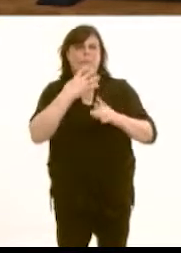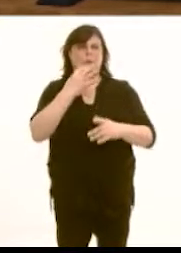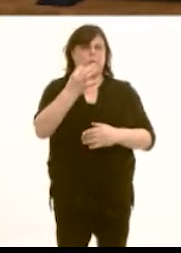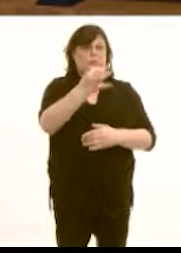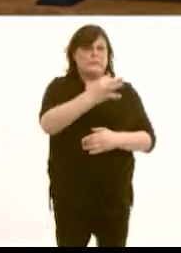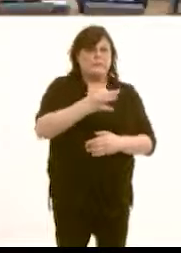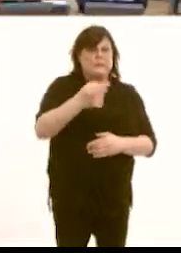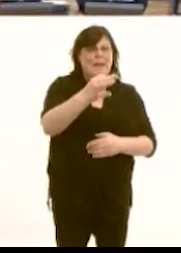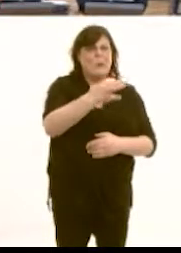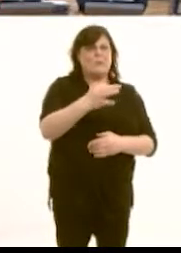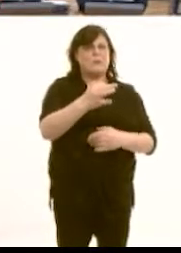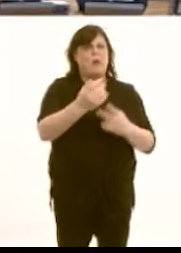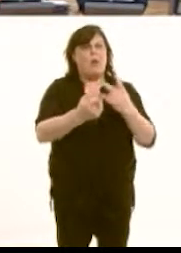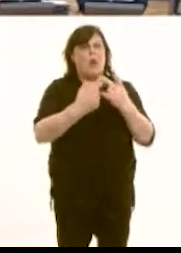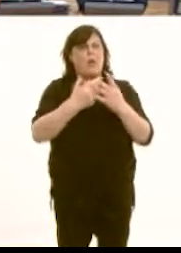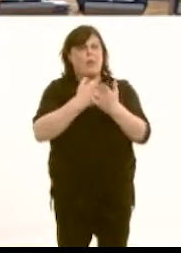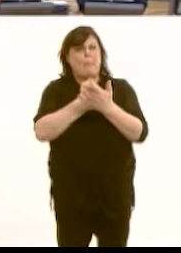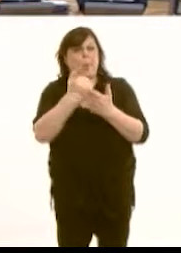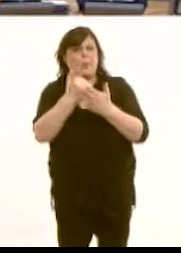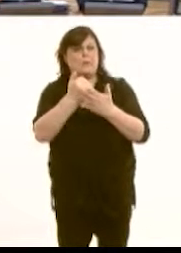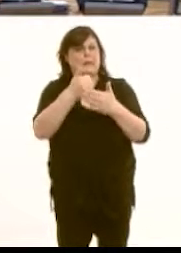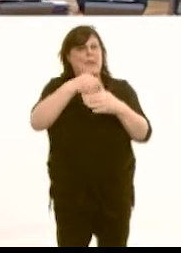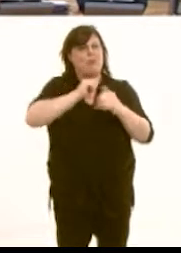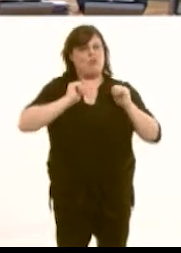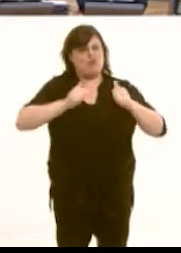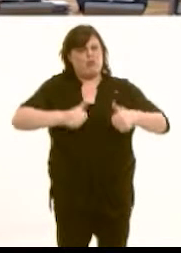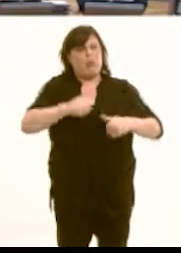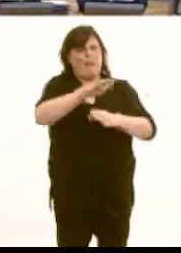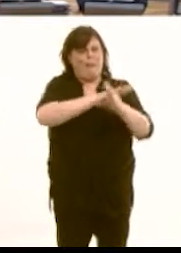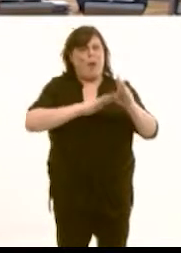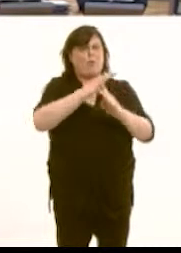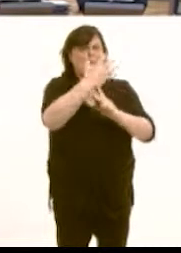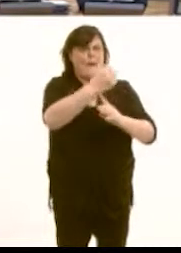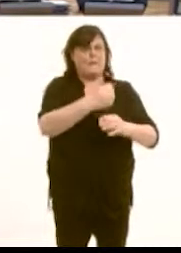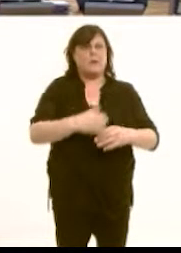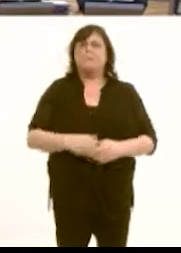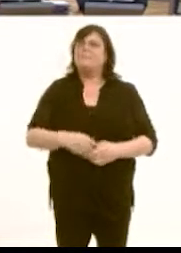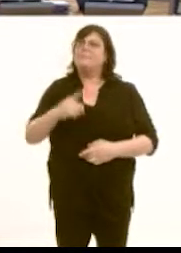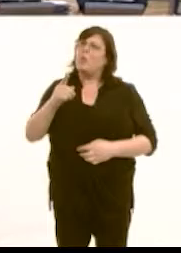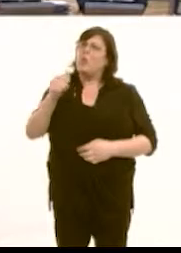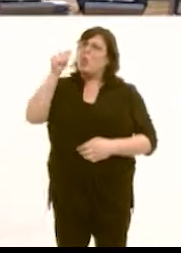William Powell: First Minister, youíll be aware of long-standing concerns in Cardigan